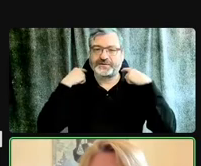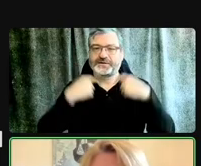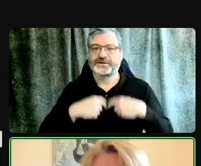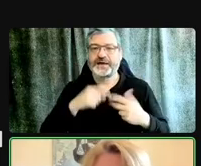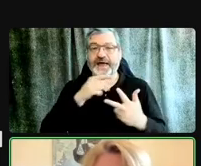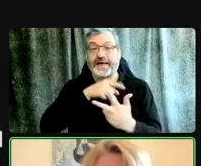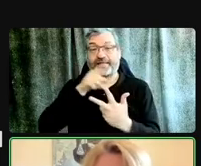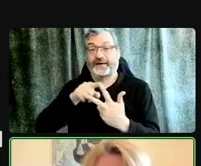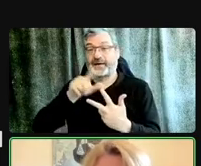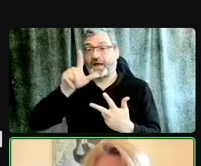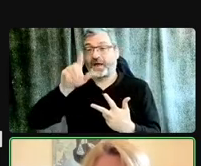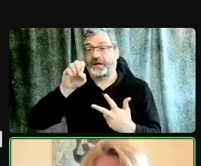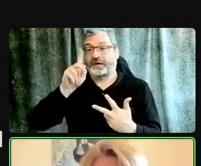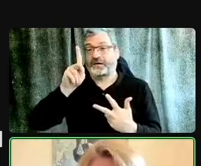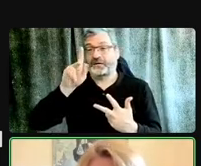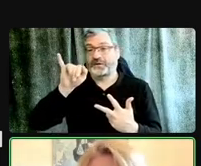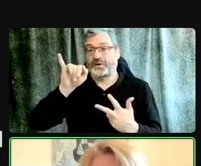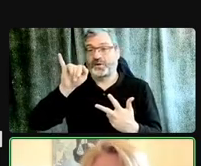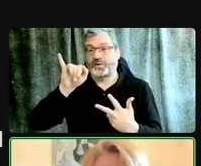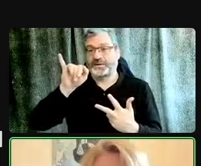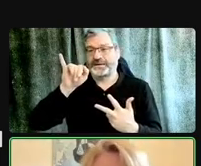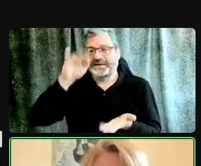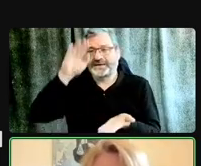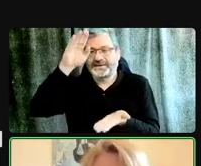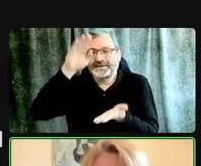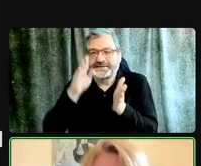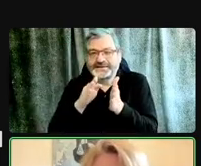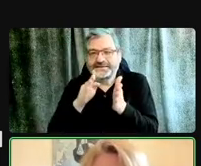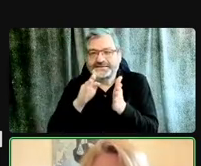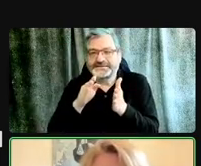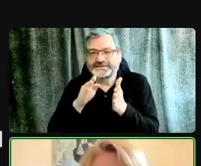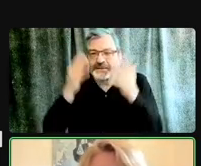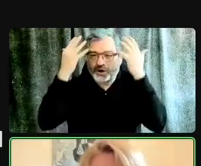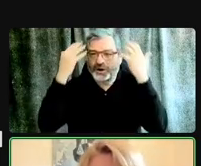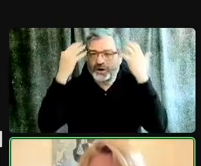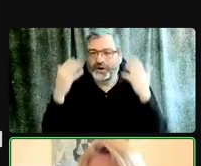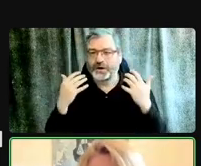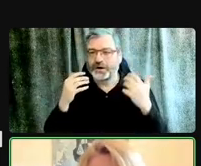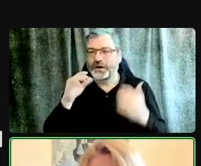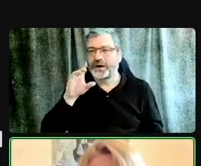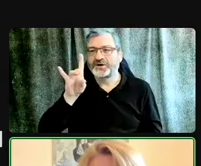Loki is a small, long hair, Brindle Chihuahua Gray